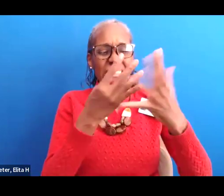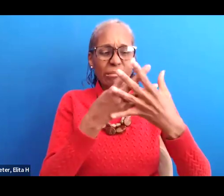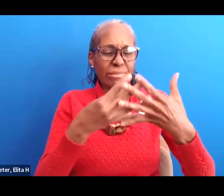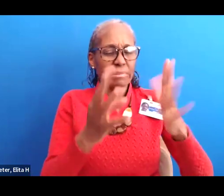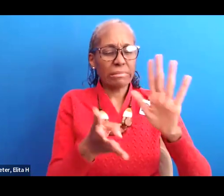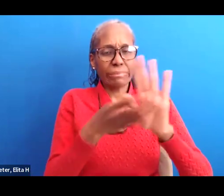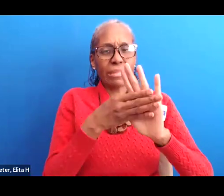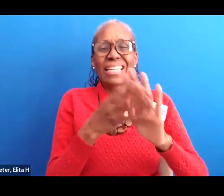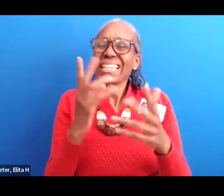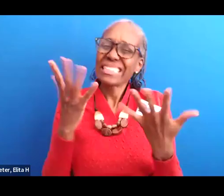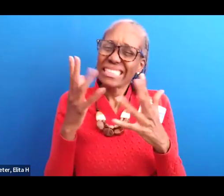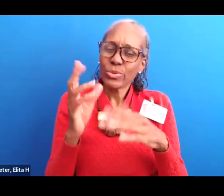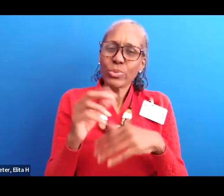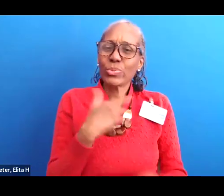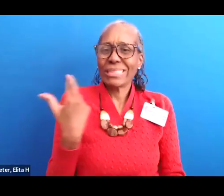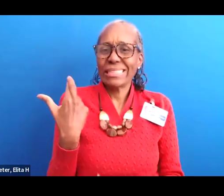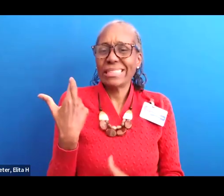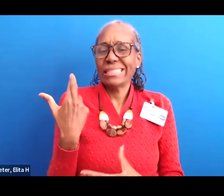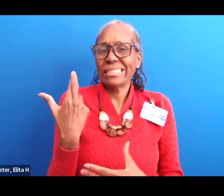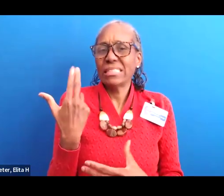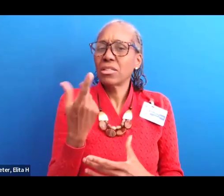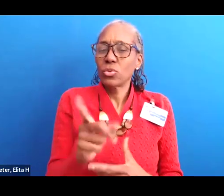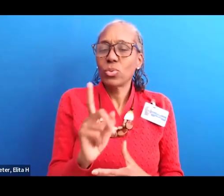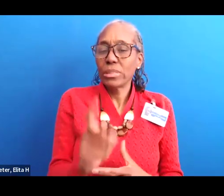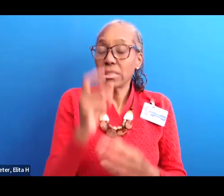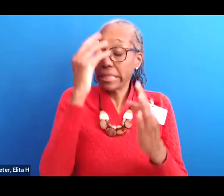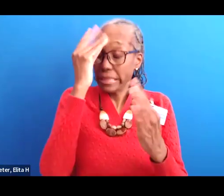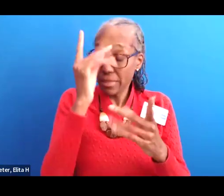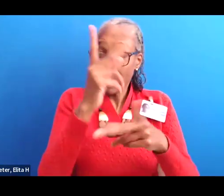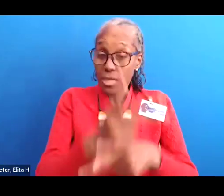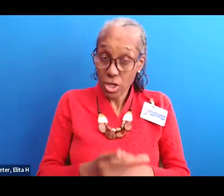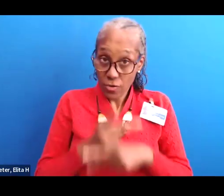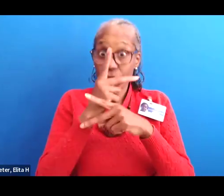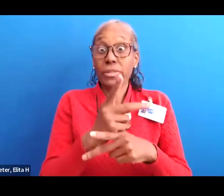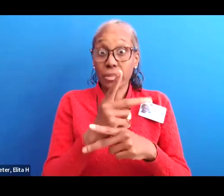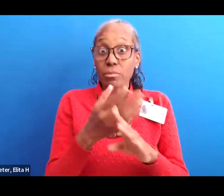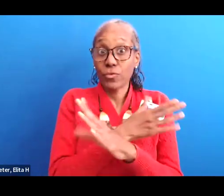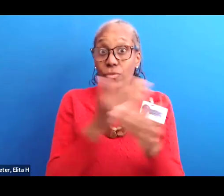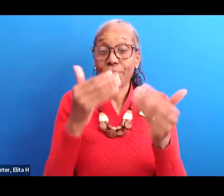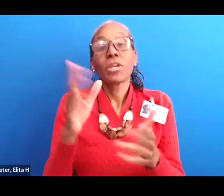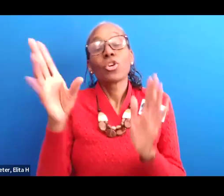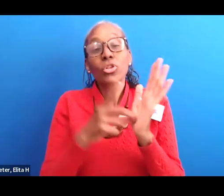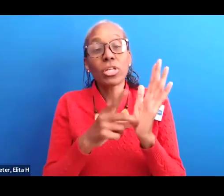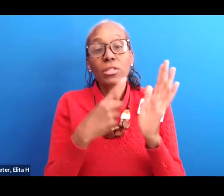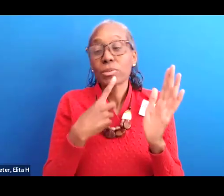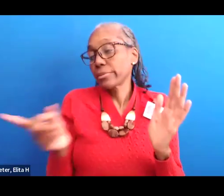You want to think about that carefully before you do that. Now, sometimes your doctor will just say you need to have this.